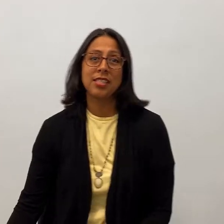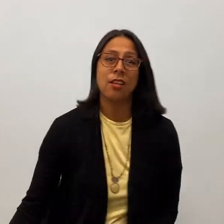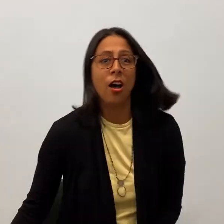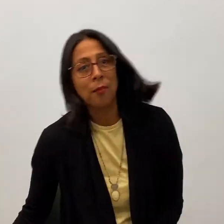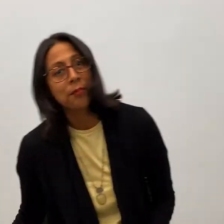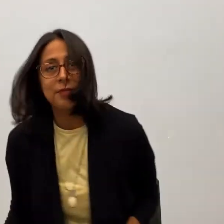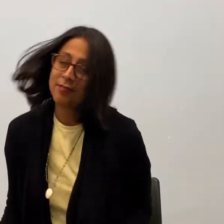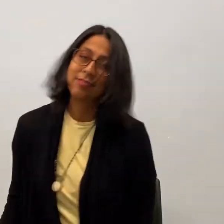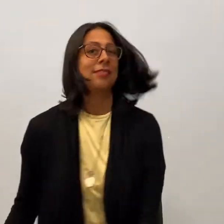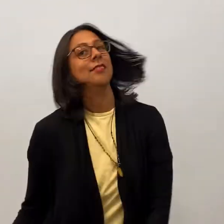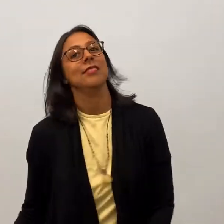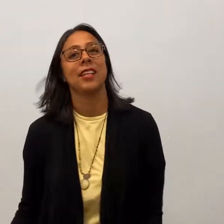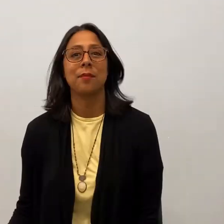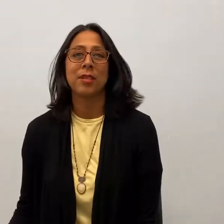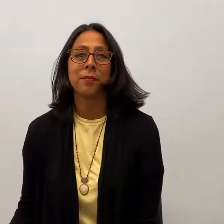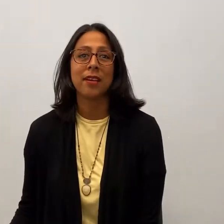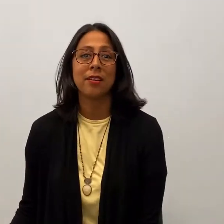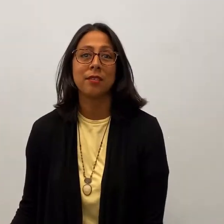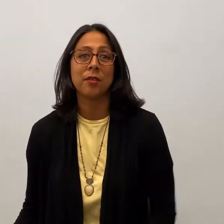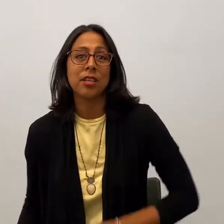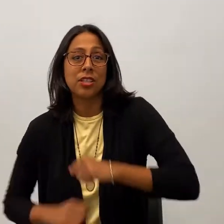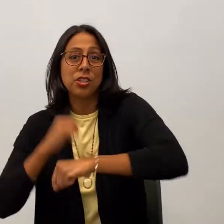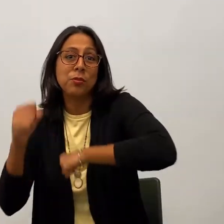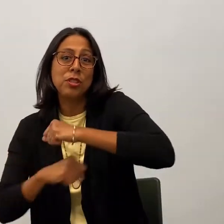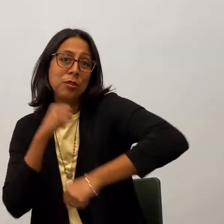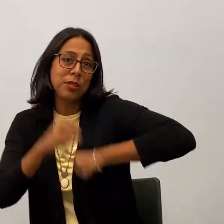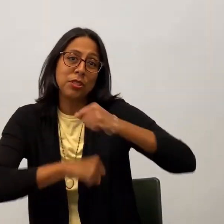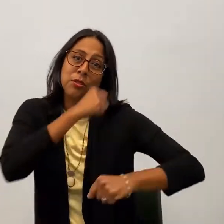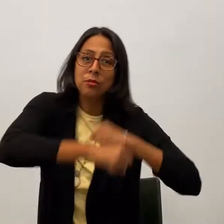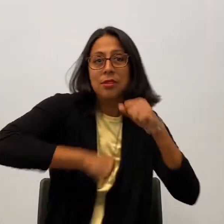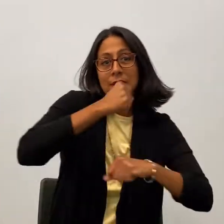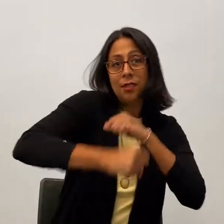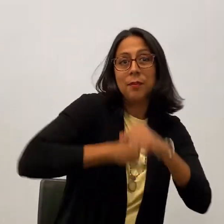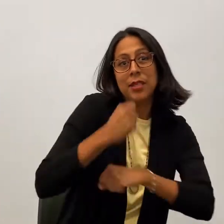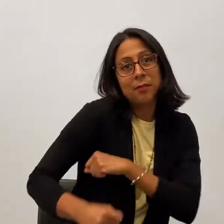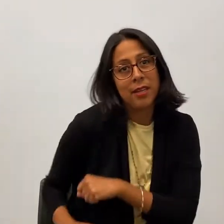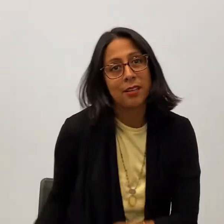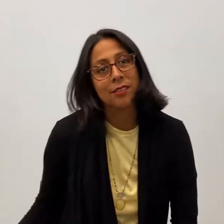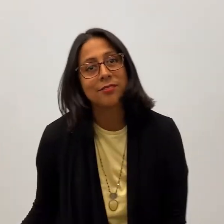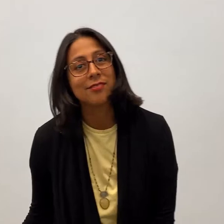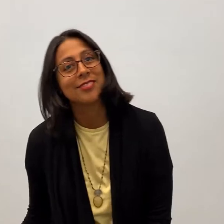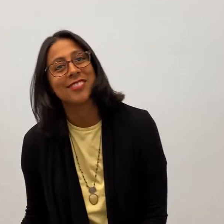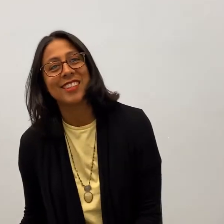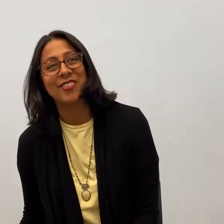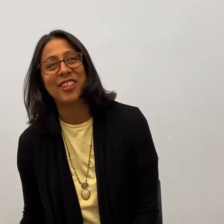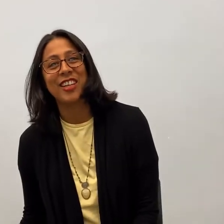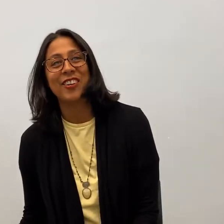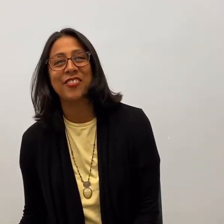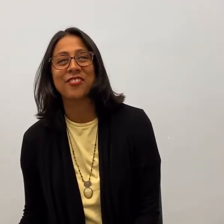We're gonna stomp. Like a big bear. Then we're gonna shoo bee doo bee doo the big bear. Here we go.